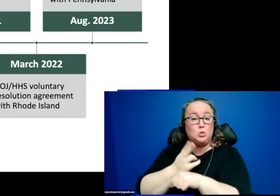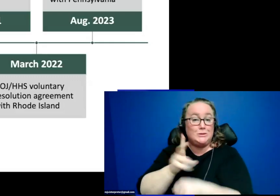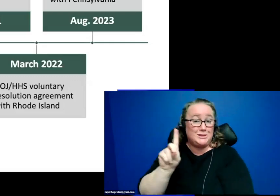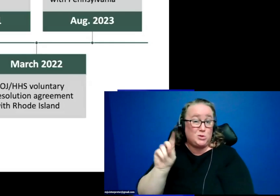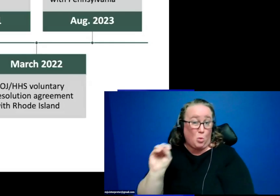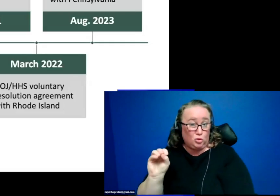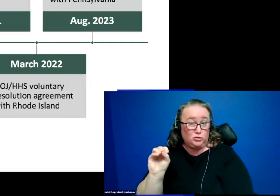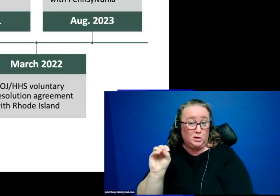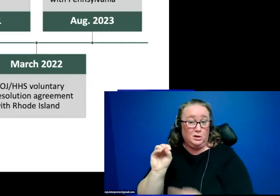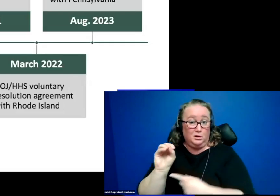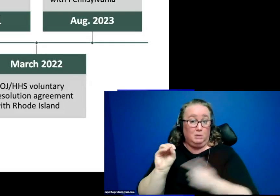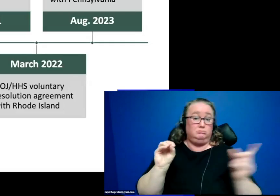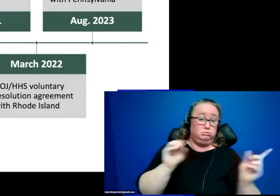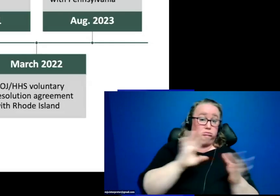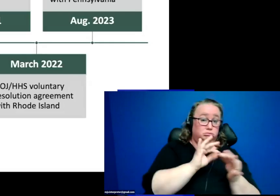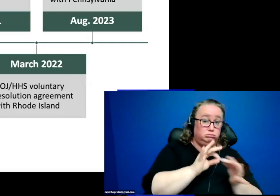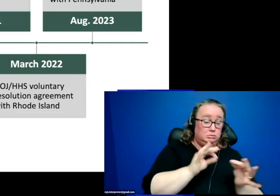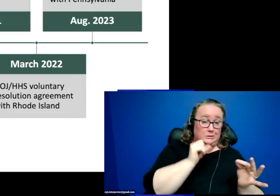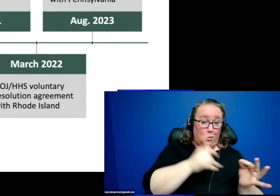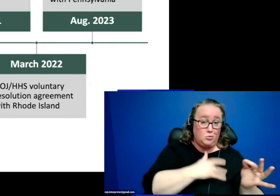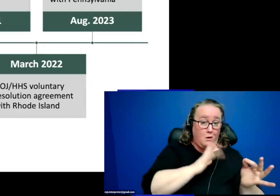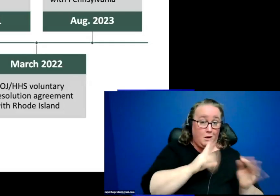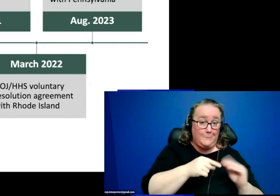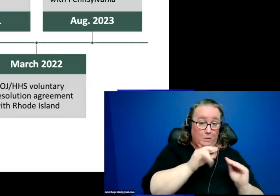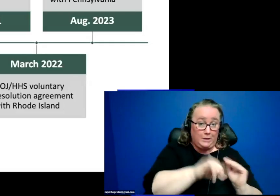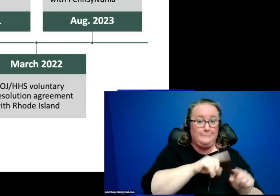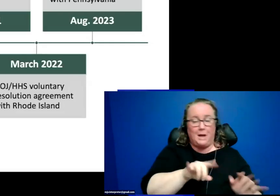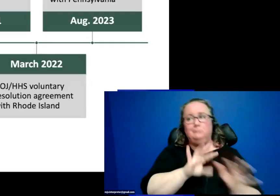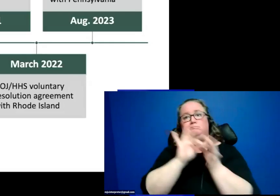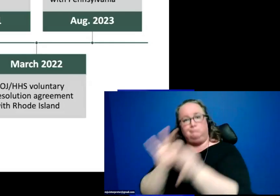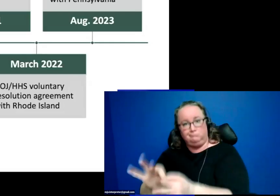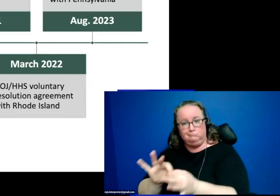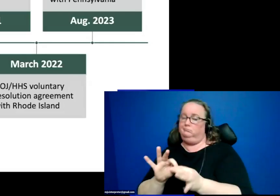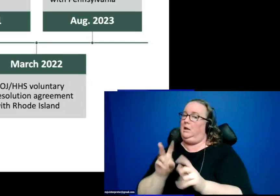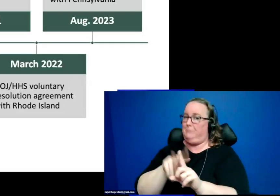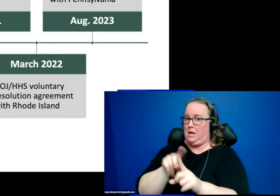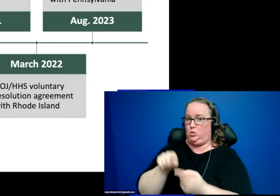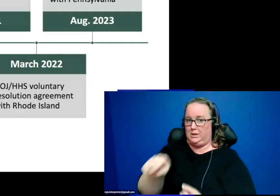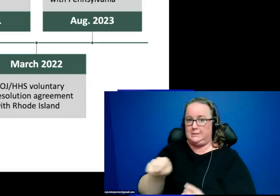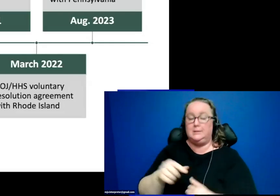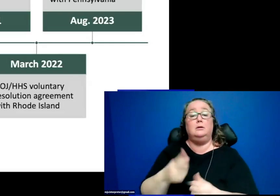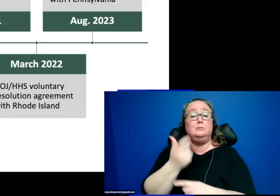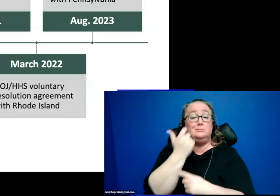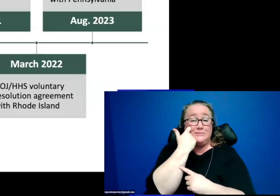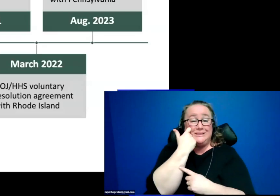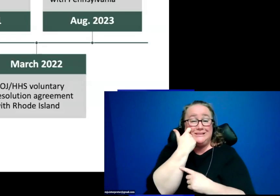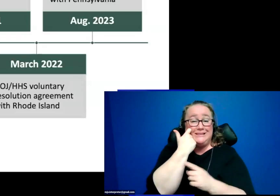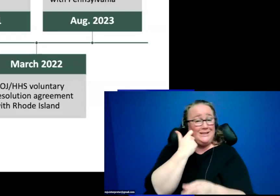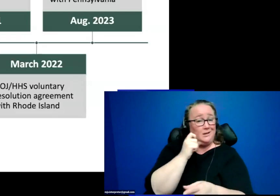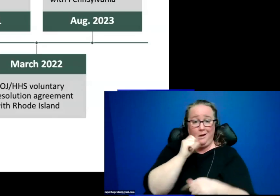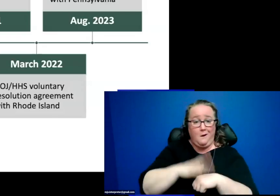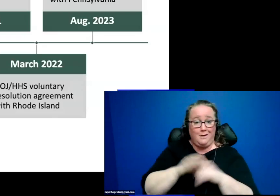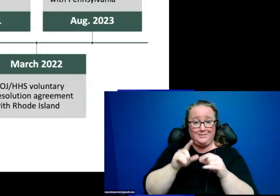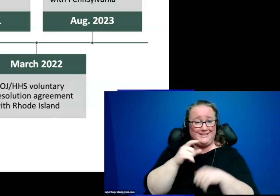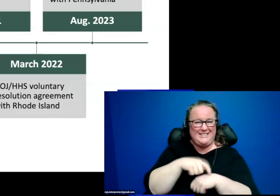that is not often talked about, but it is relevant. Then most recently, and it's not even on this timeline because it's somewhat recent,